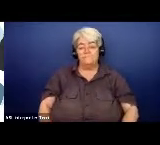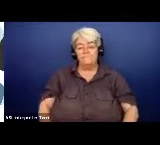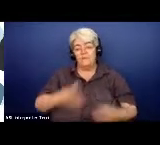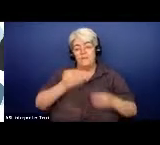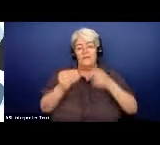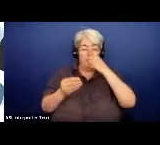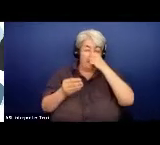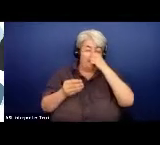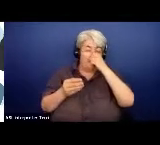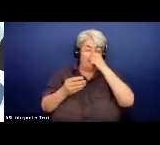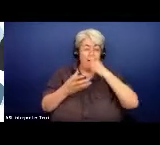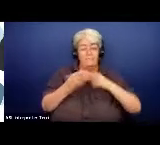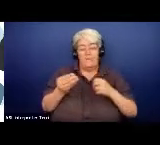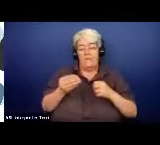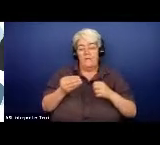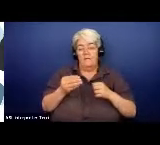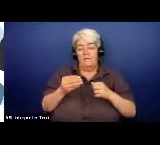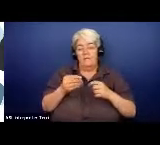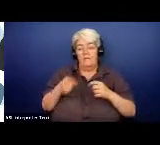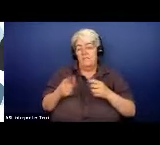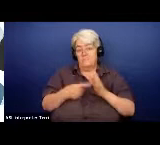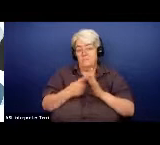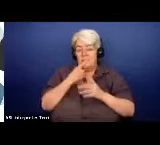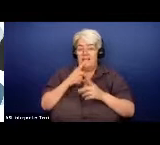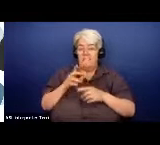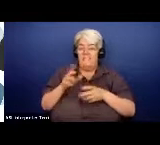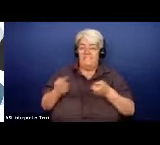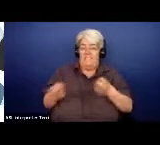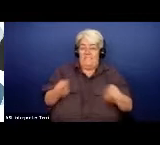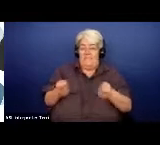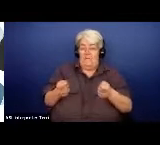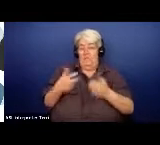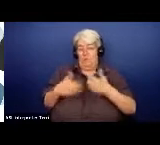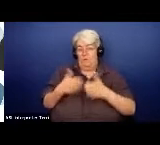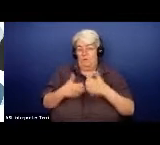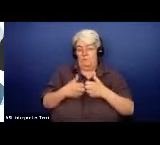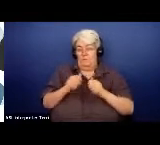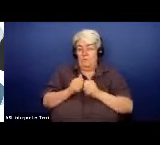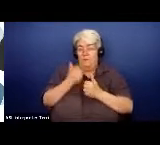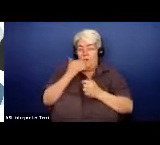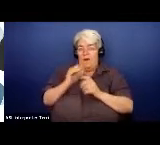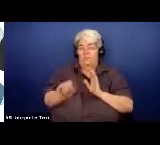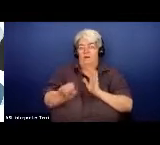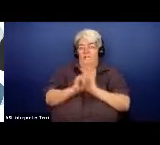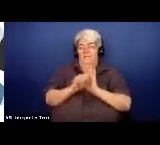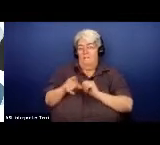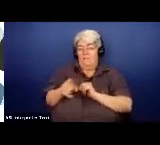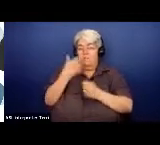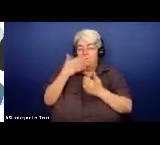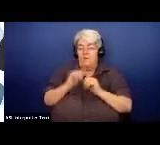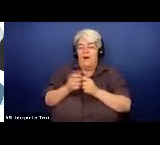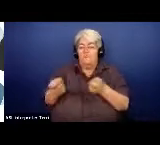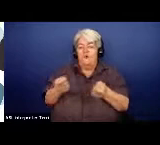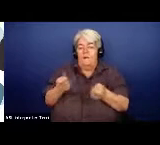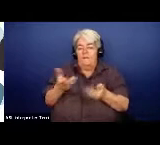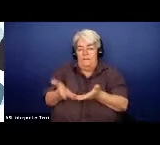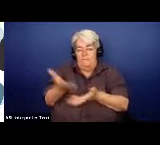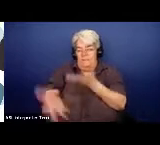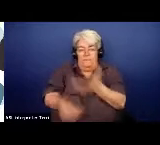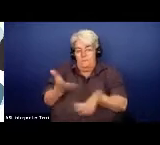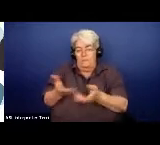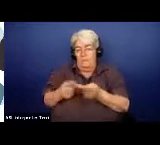mental illness. We don't know how to accommodate and identify folk who's have brain injuries